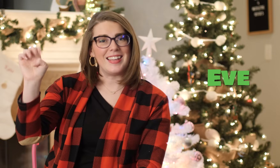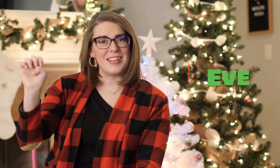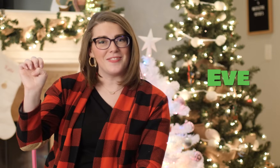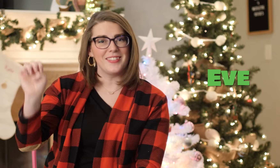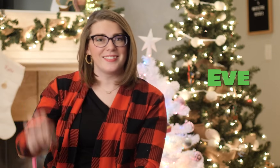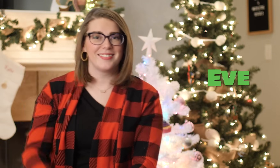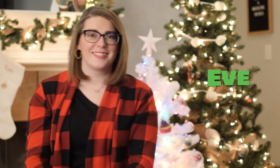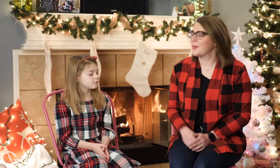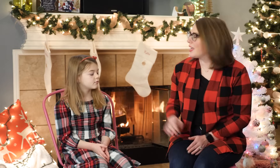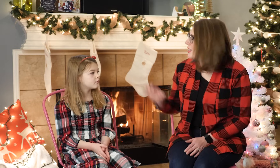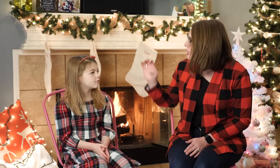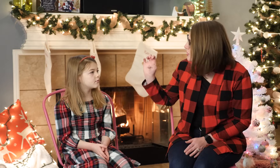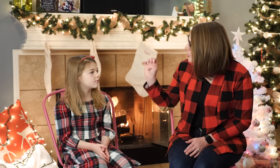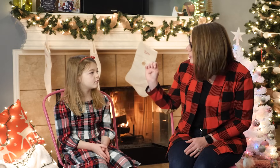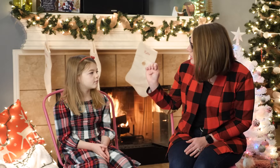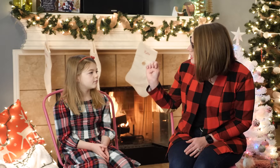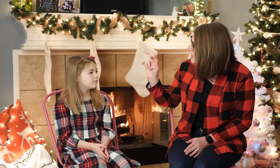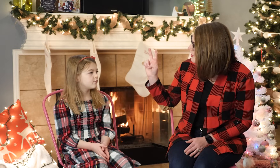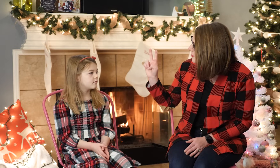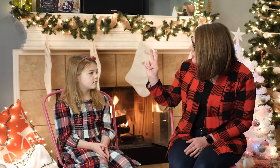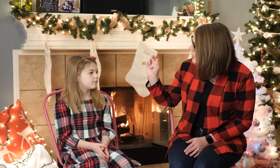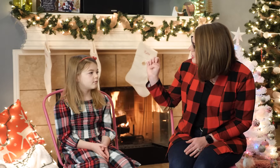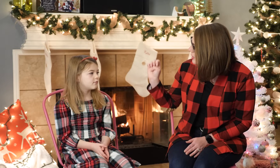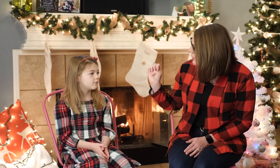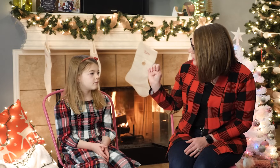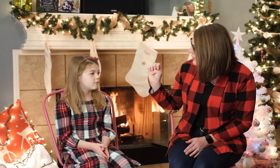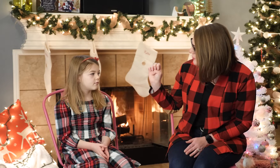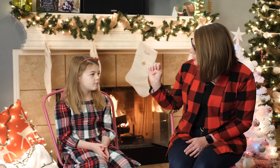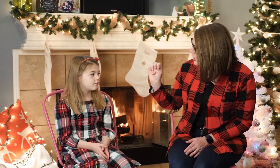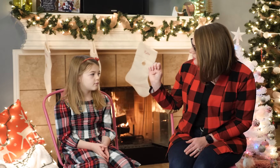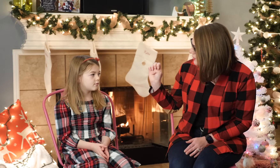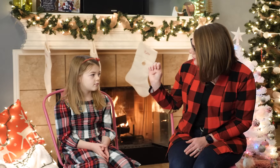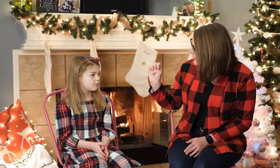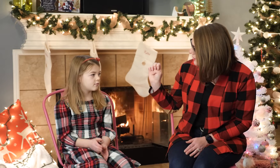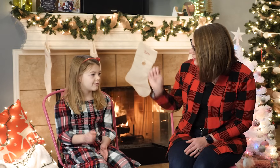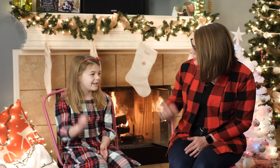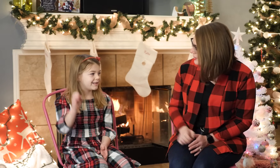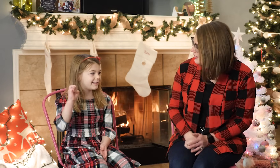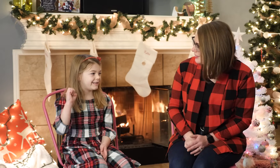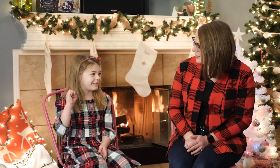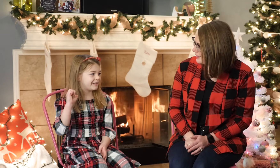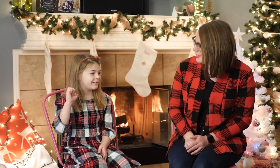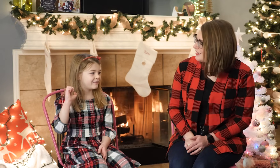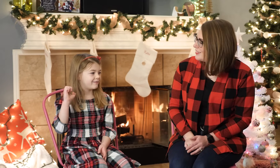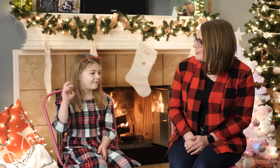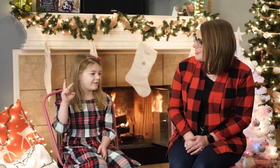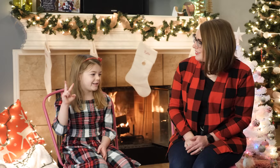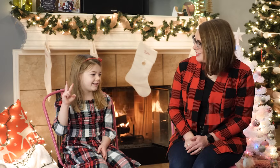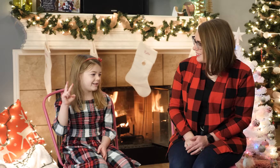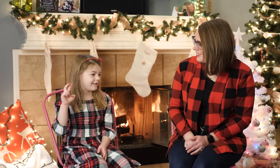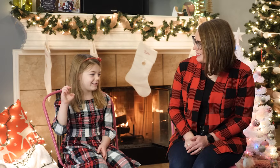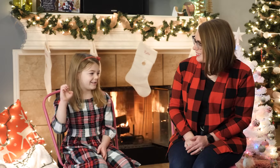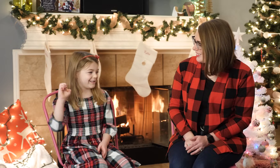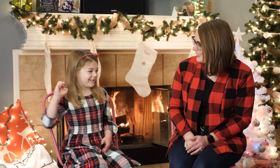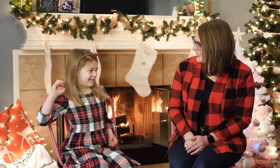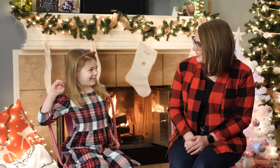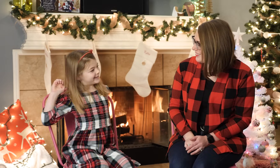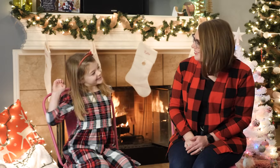EVE Okay can you do E-V-E for Eve? E-V-E